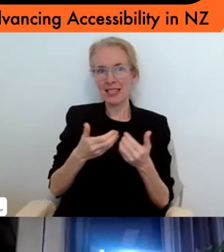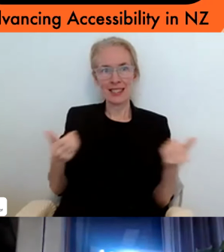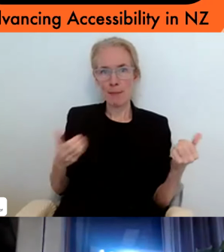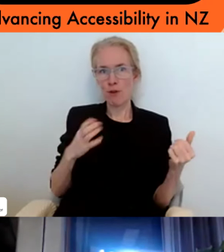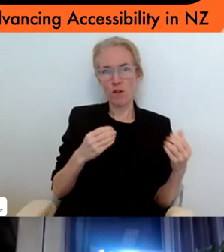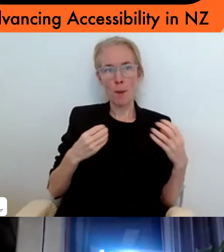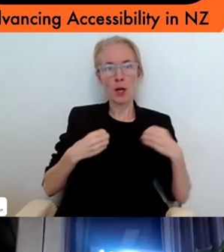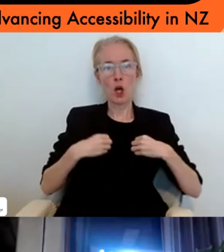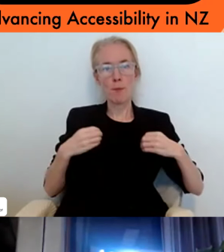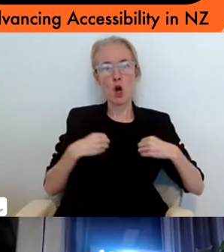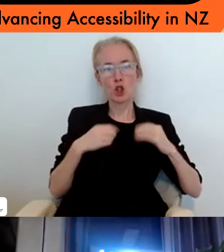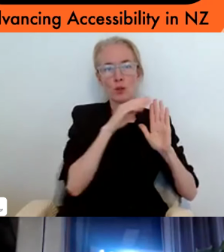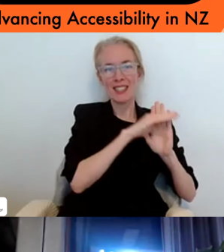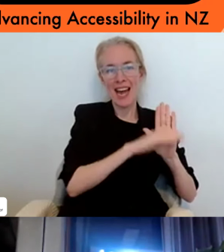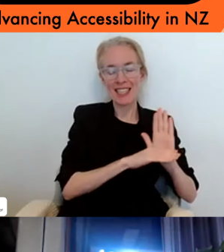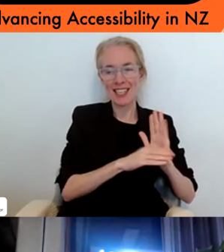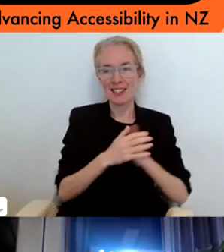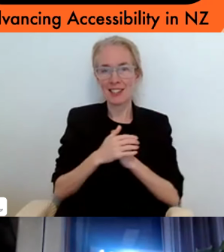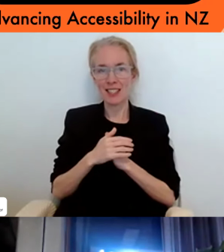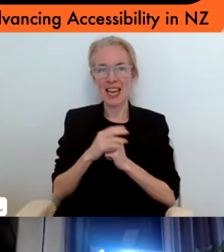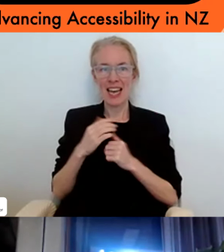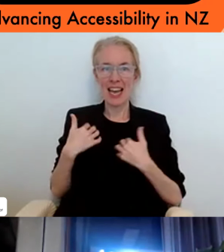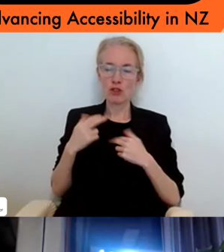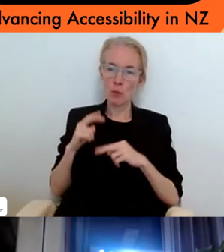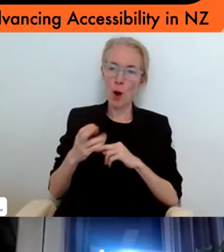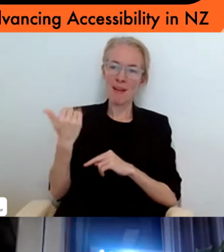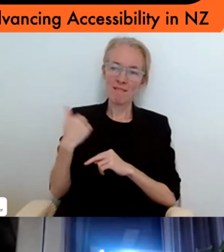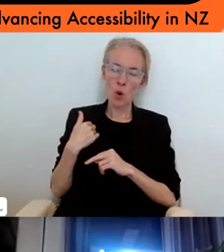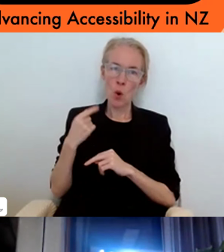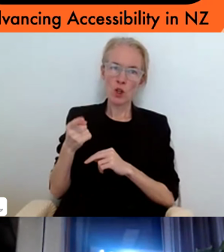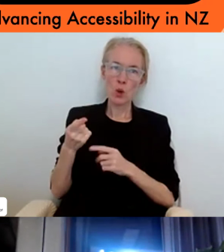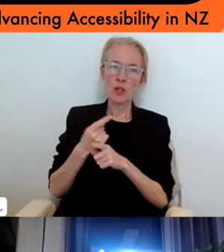legislation. A little bit cynical after 20 years. If we continue